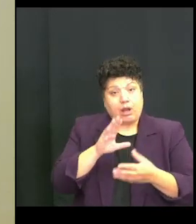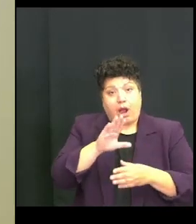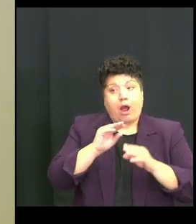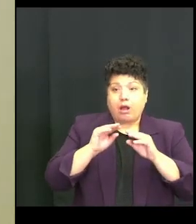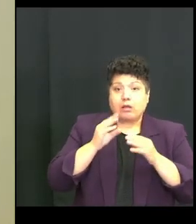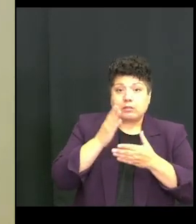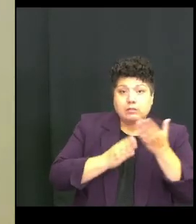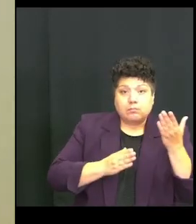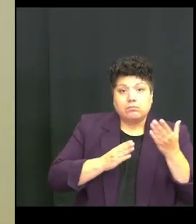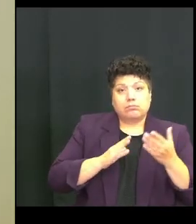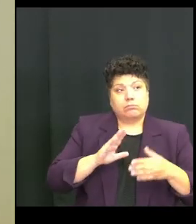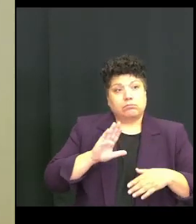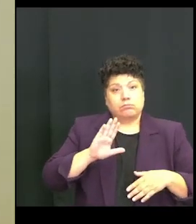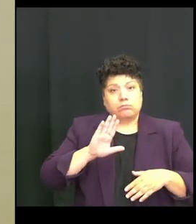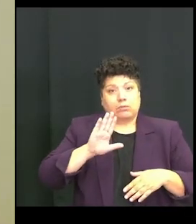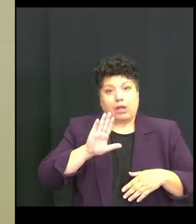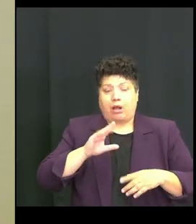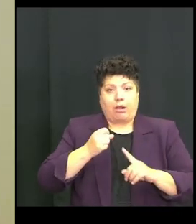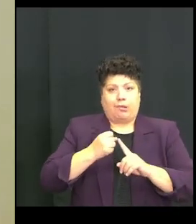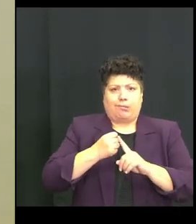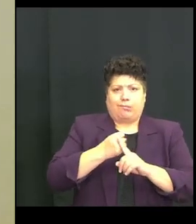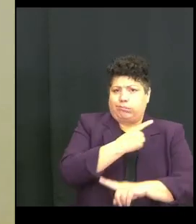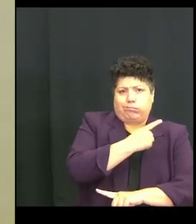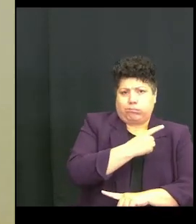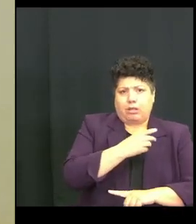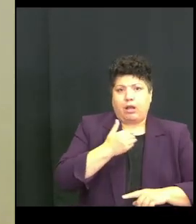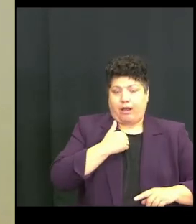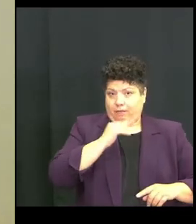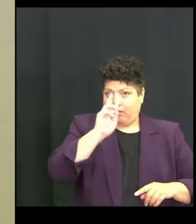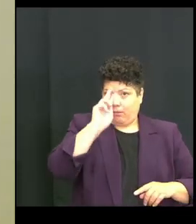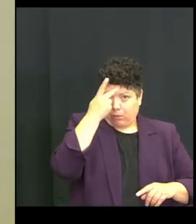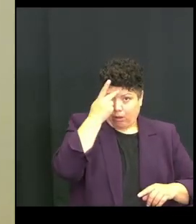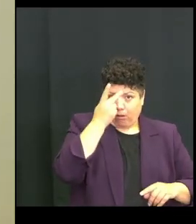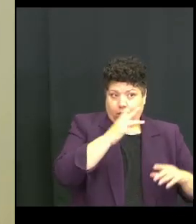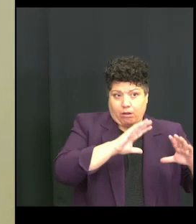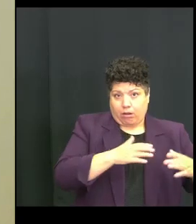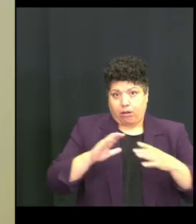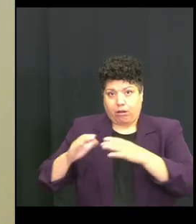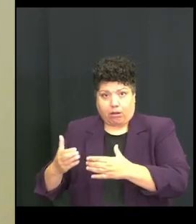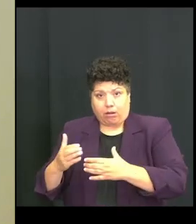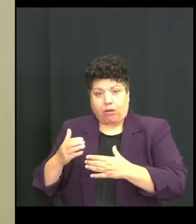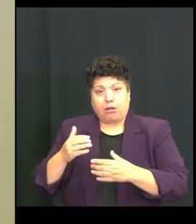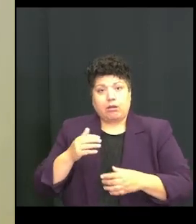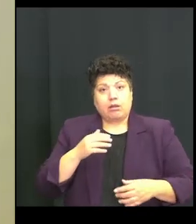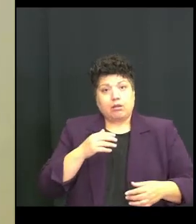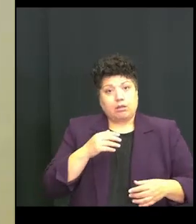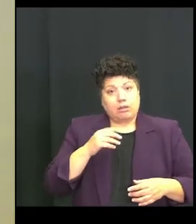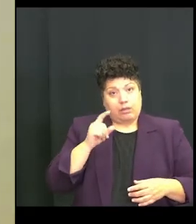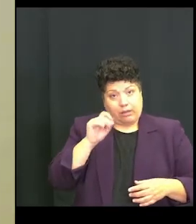of convergence in political attitudes, at least when economic circumstances are relatively extreme.